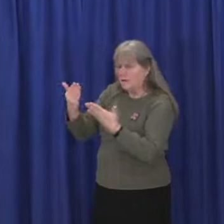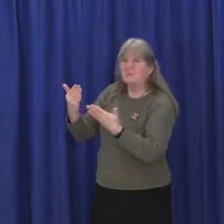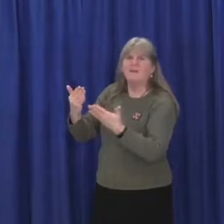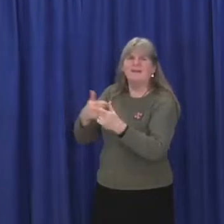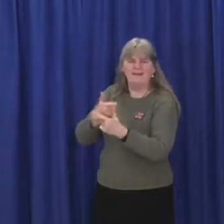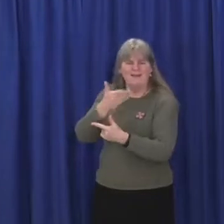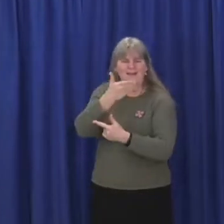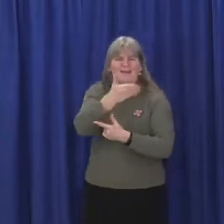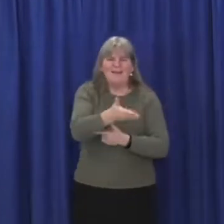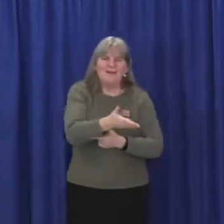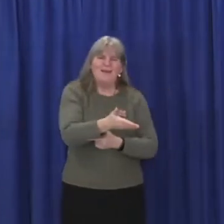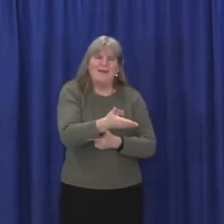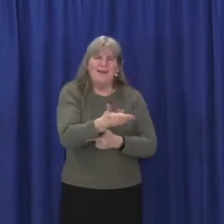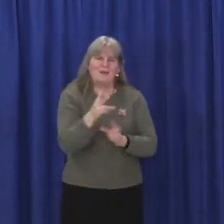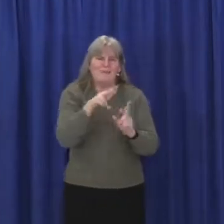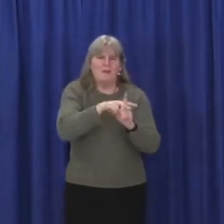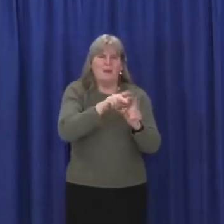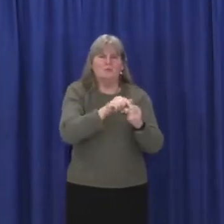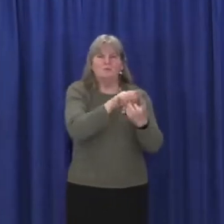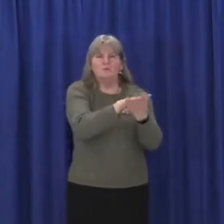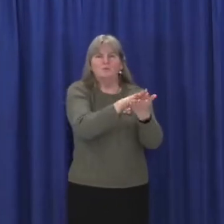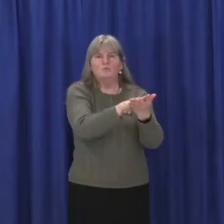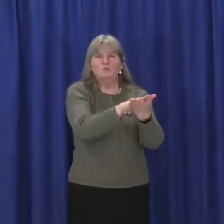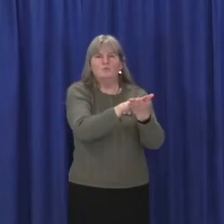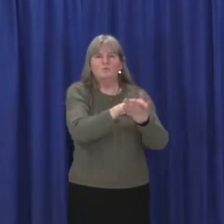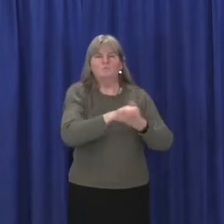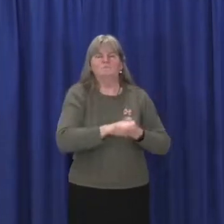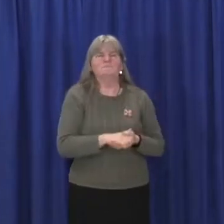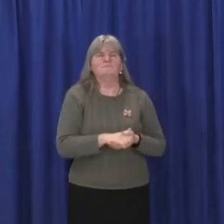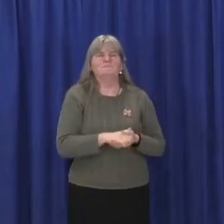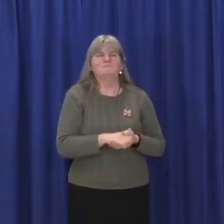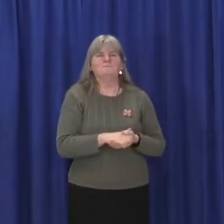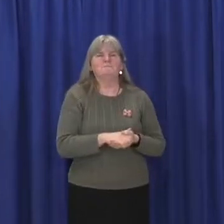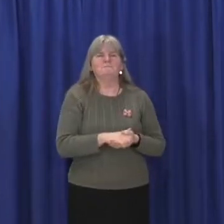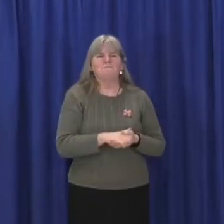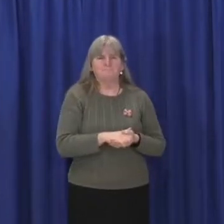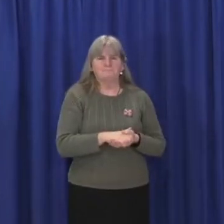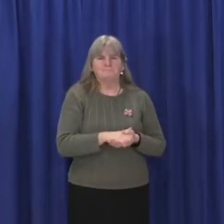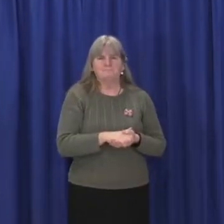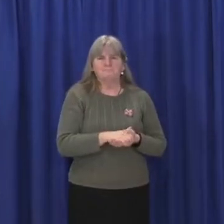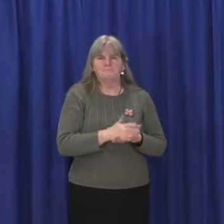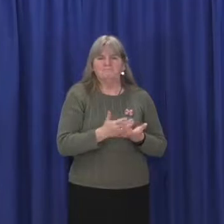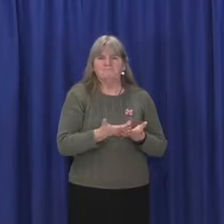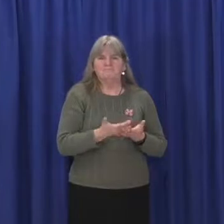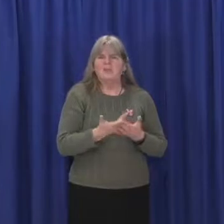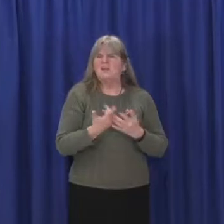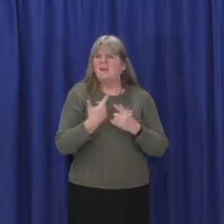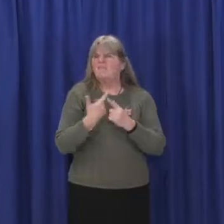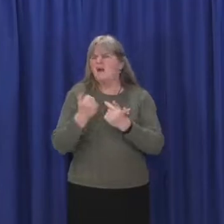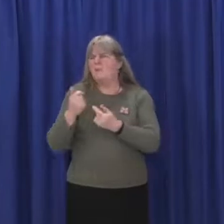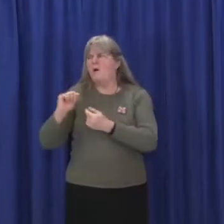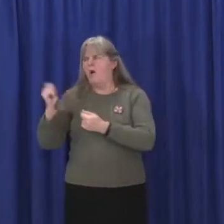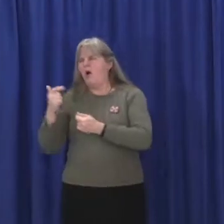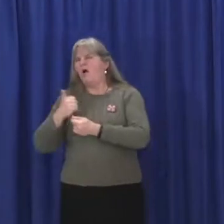of Health or the Acting, and then applying this to the Yukon context and what is best for our health,